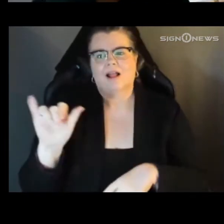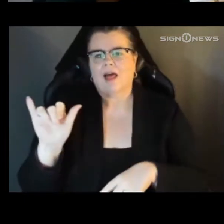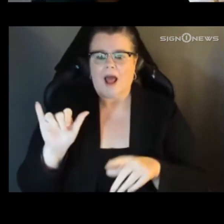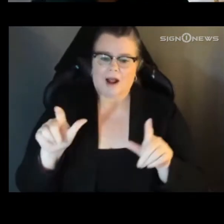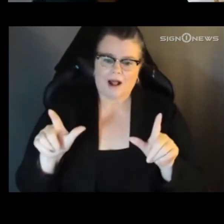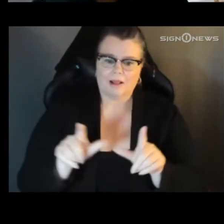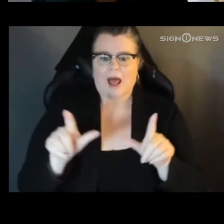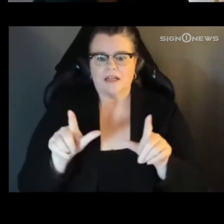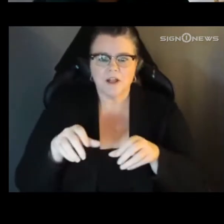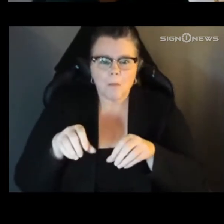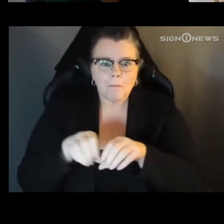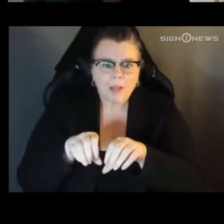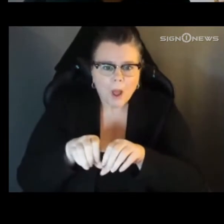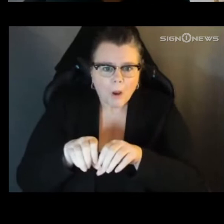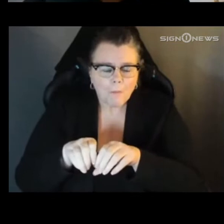is